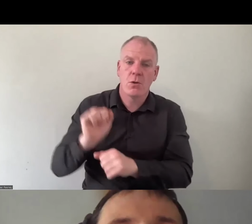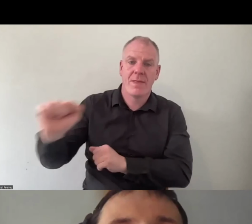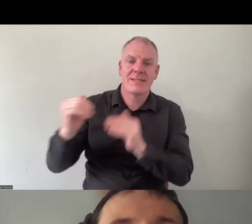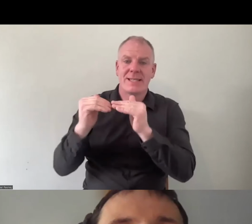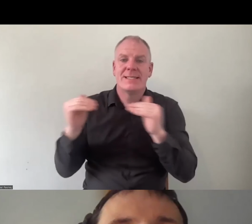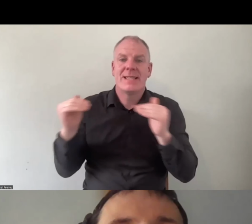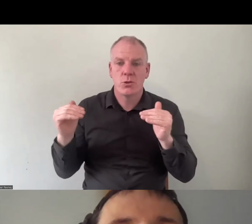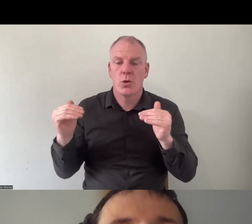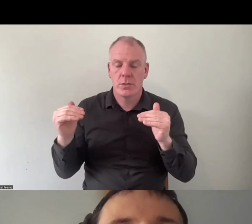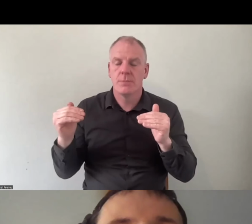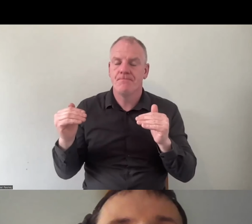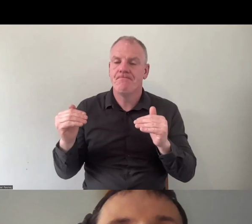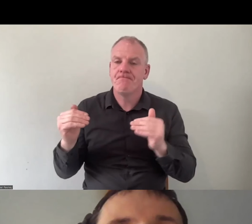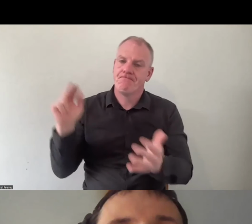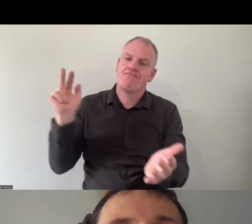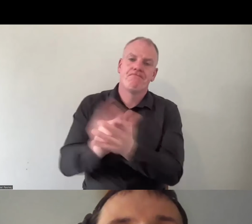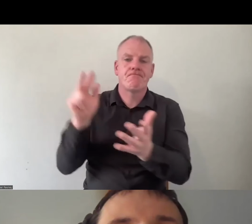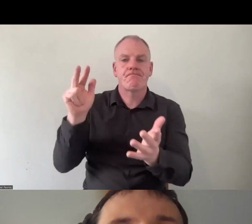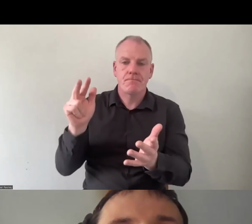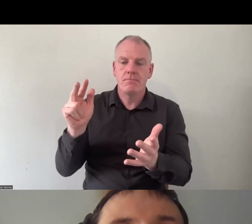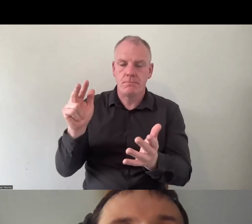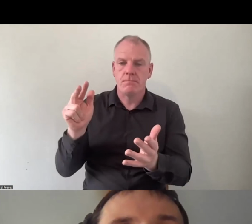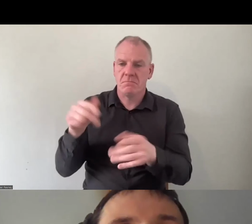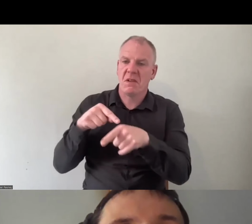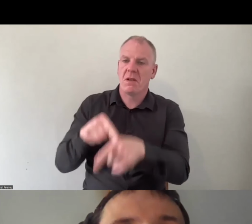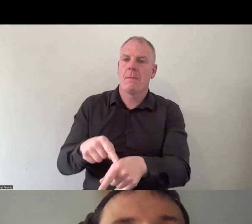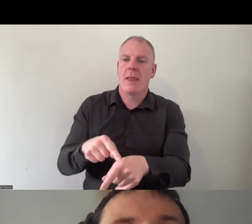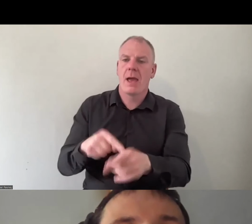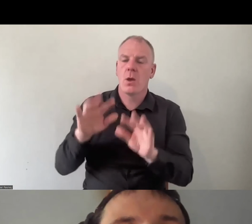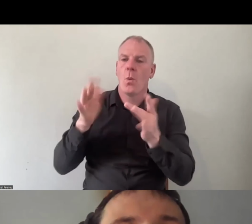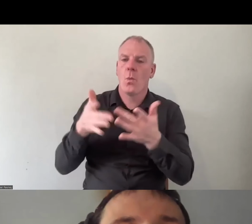you're deemed to be in compliance with the Web Accessibility Directive.